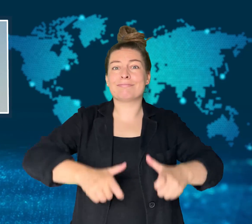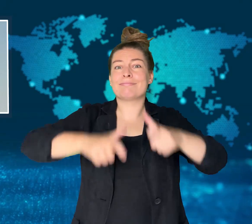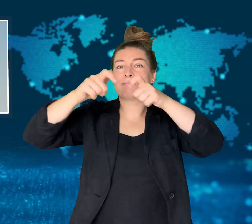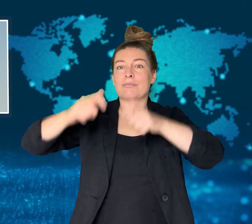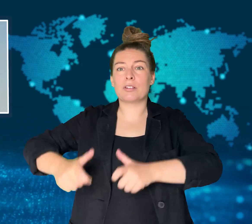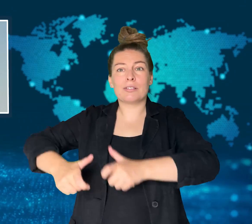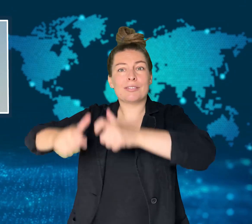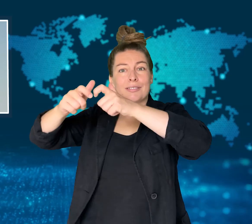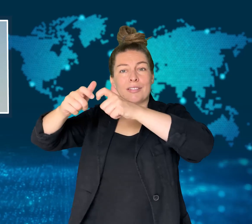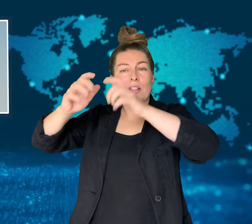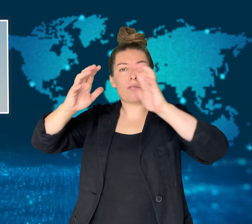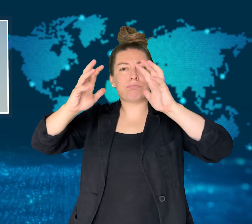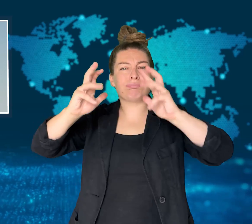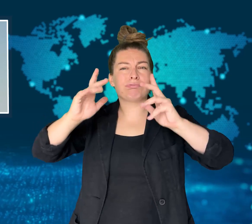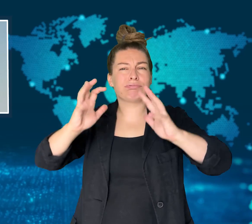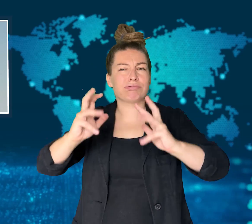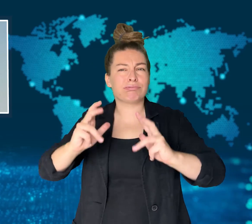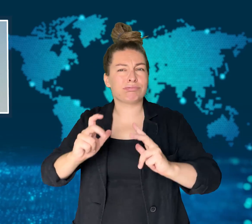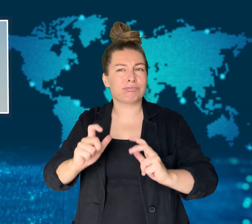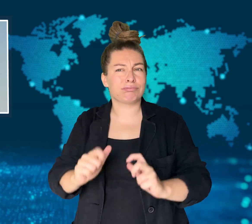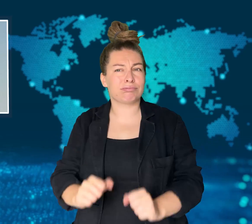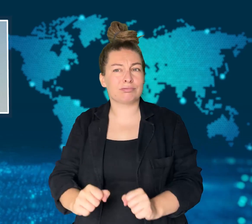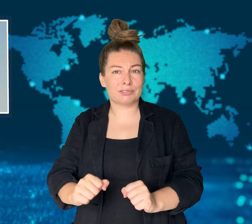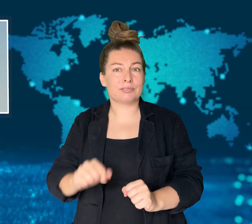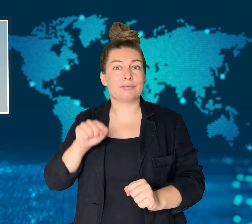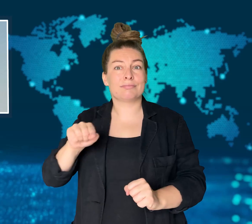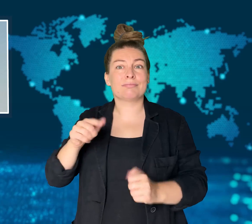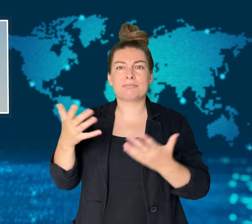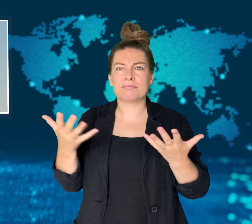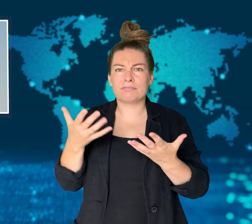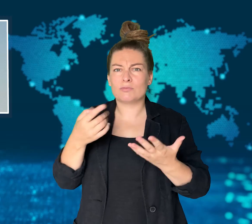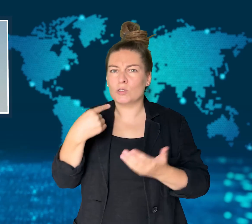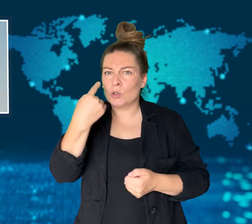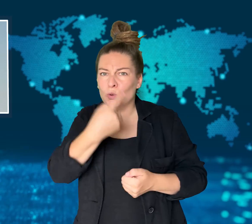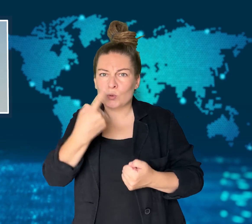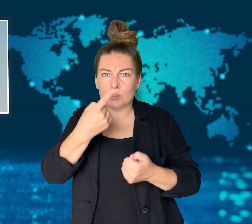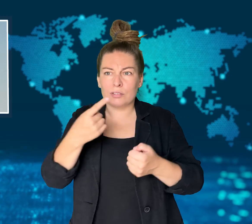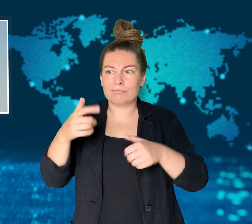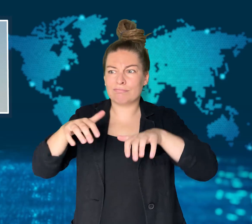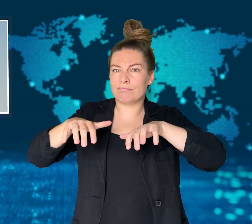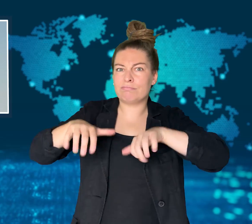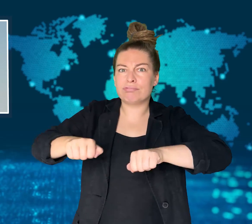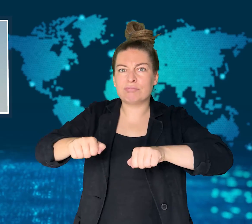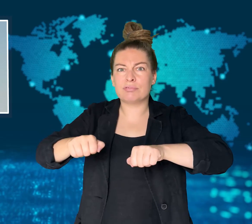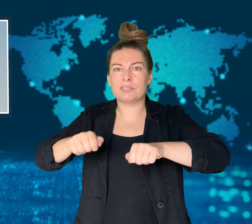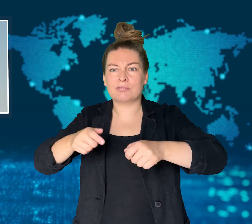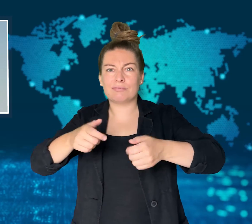when two planes plowed into two towers.